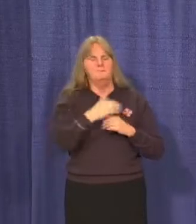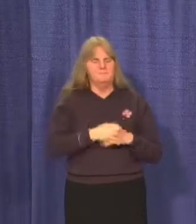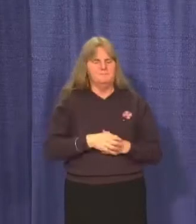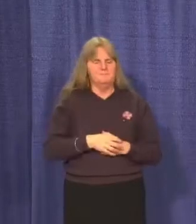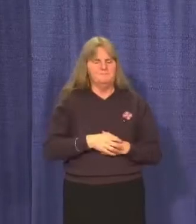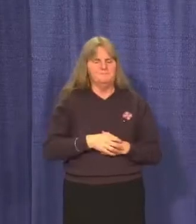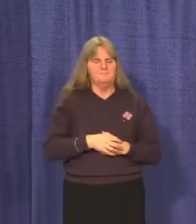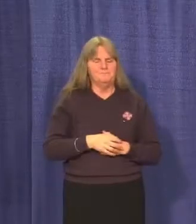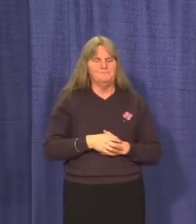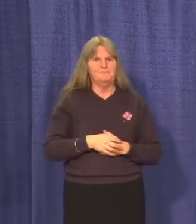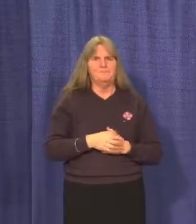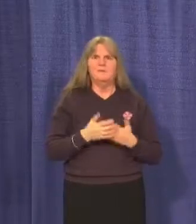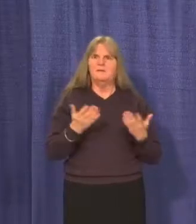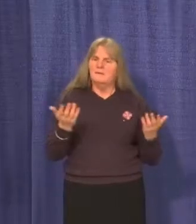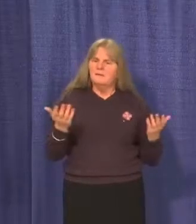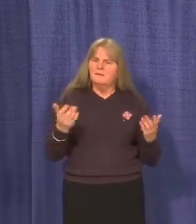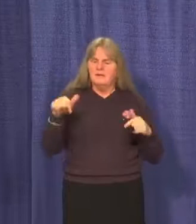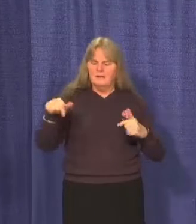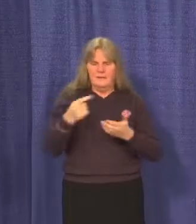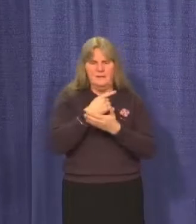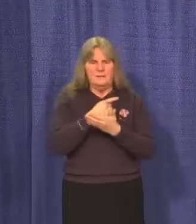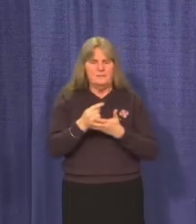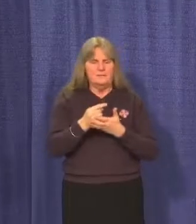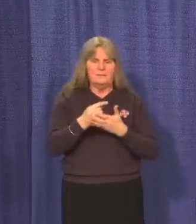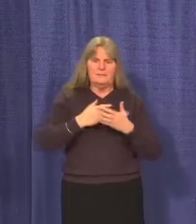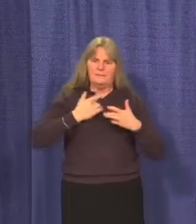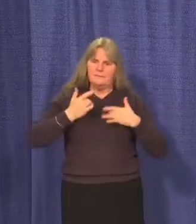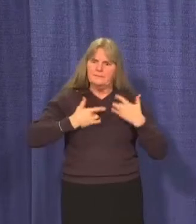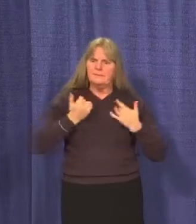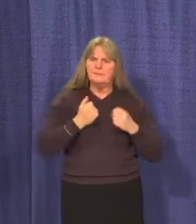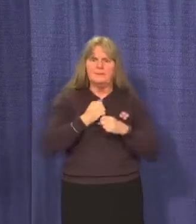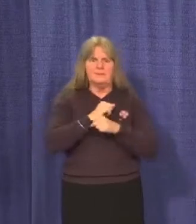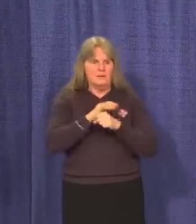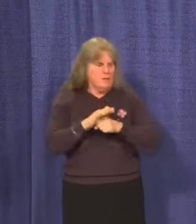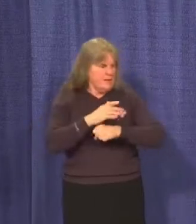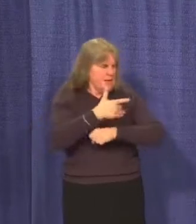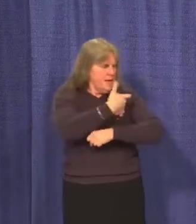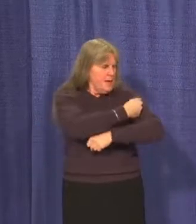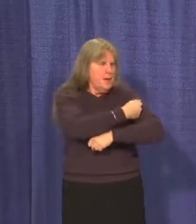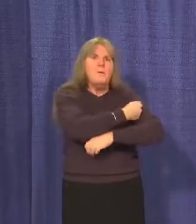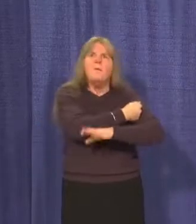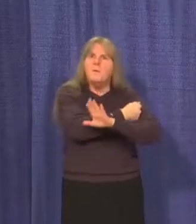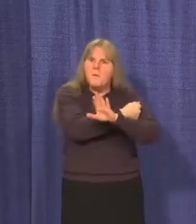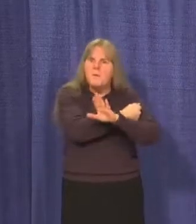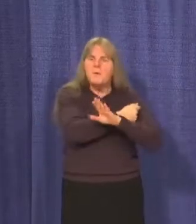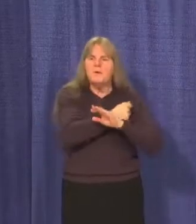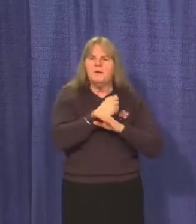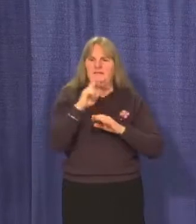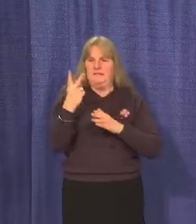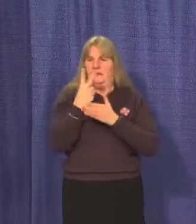Well, there has been so much activity and excitement this week about COVID-19 immunizations as we enter our